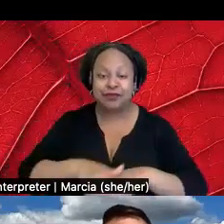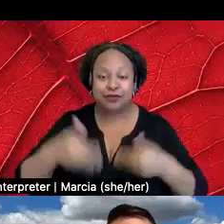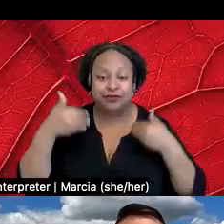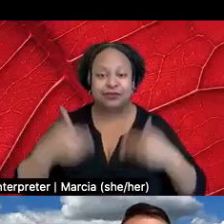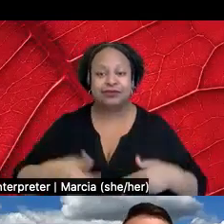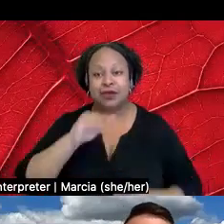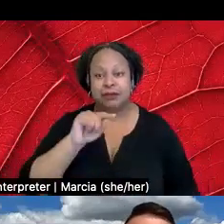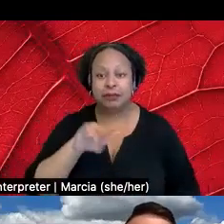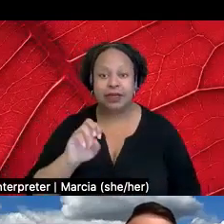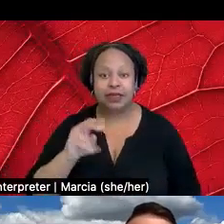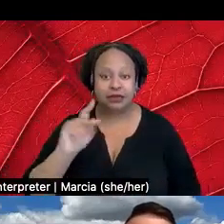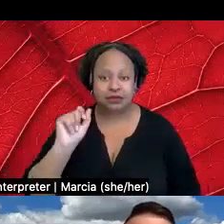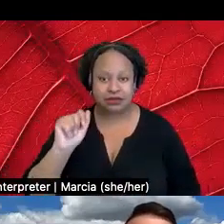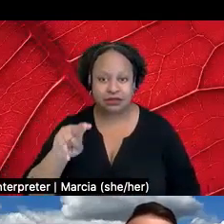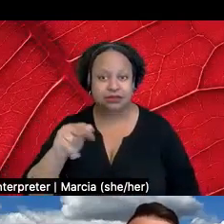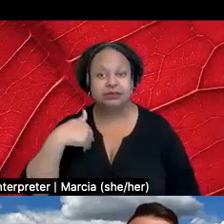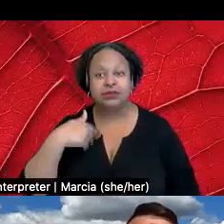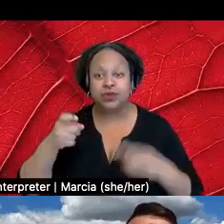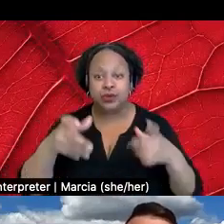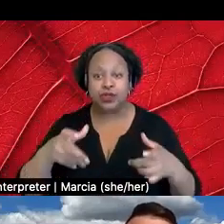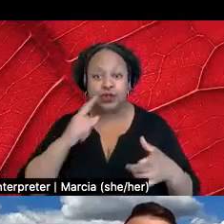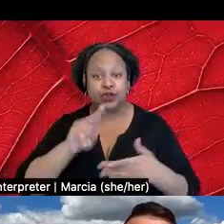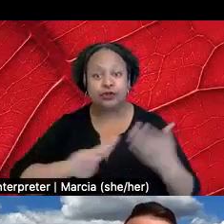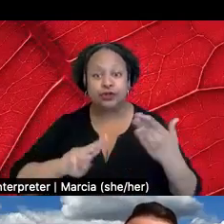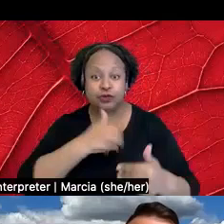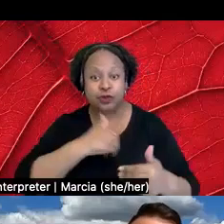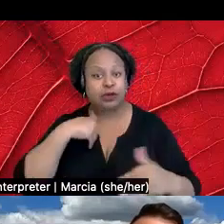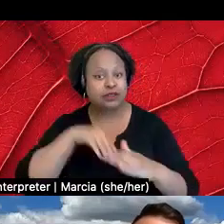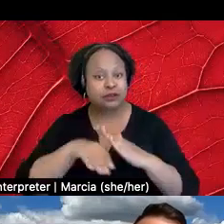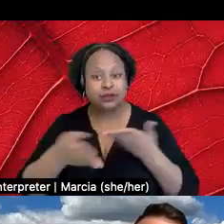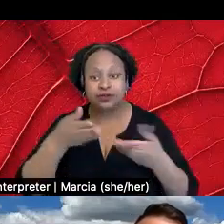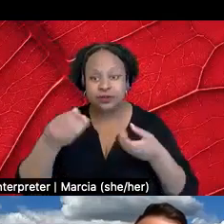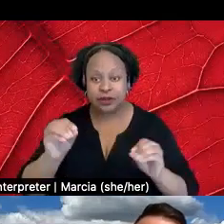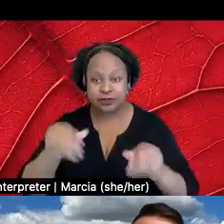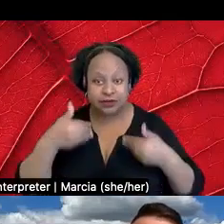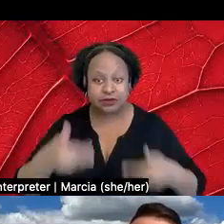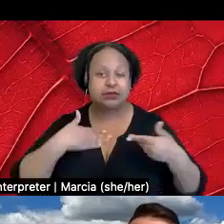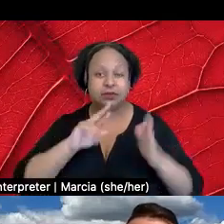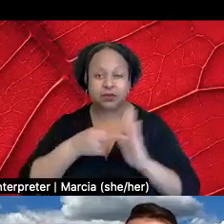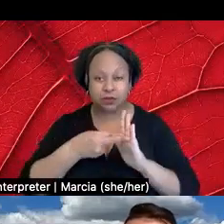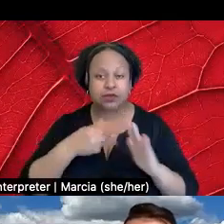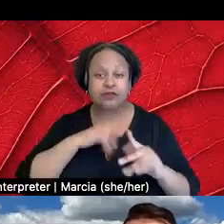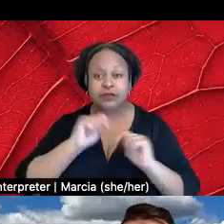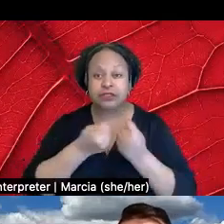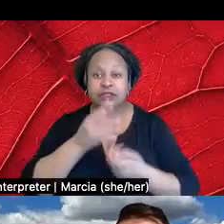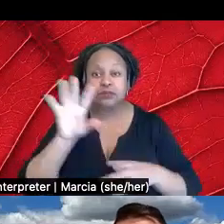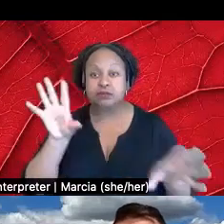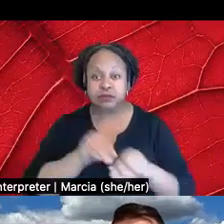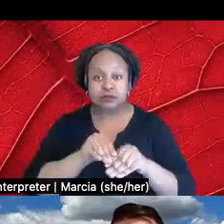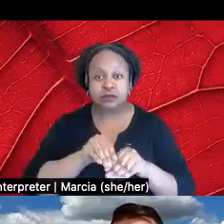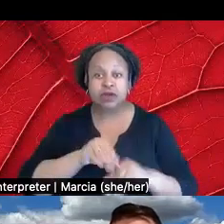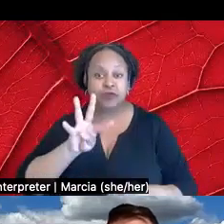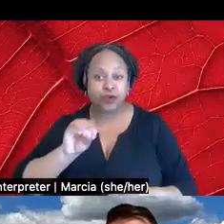for the University of Toronto Accessibility Services Office. We're a team of over 40 staff, spreading close to